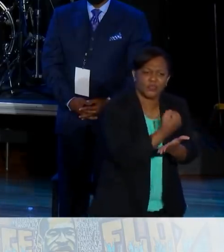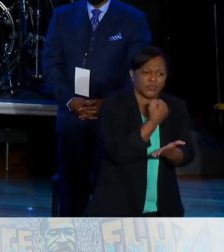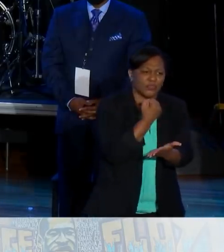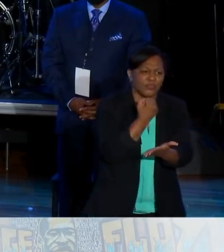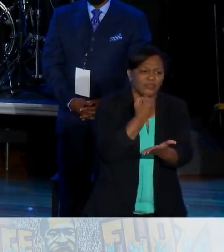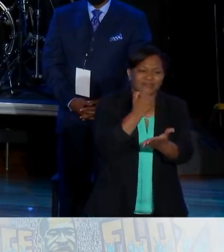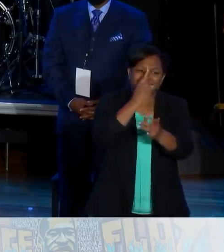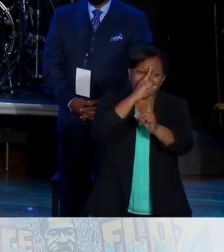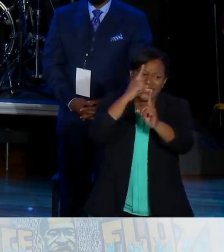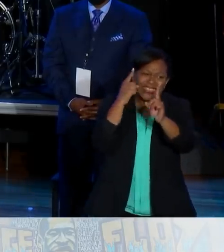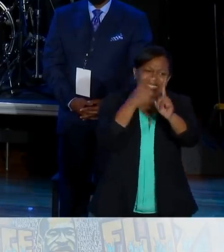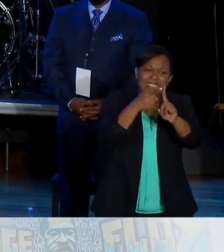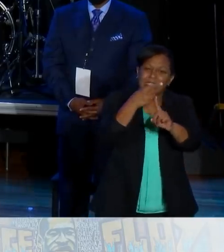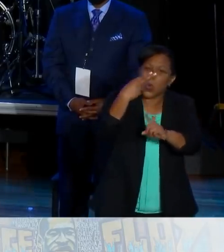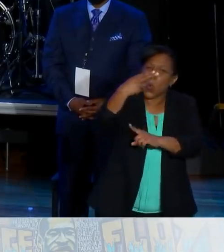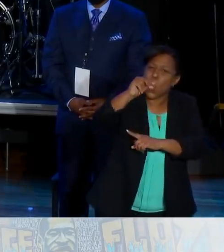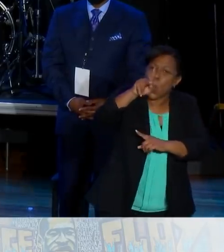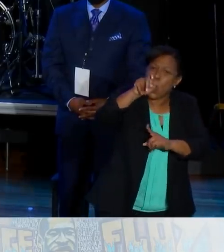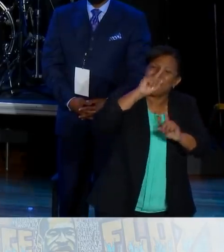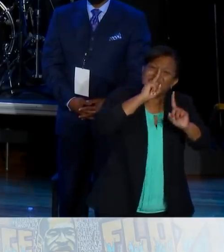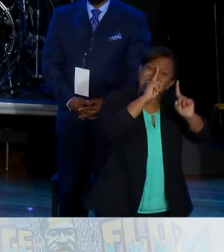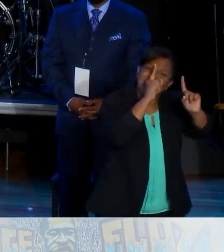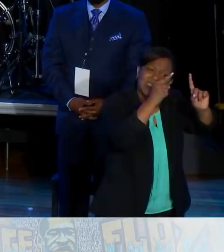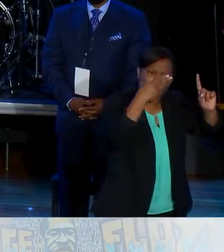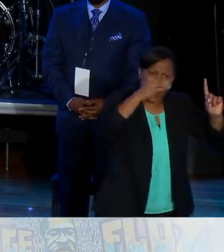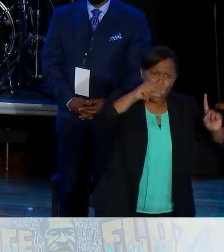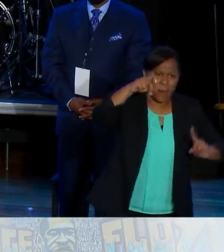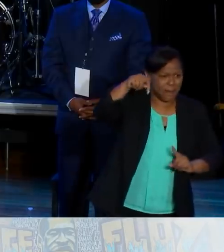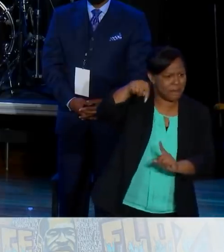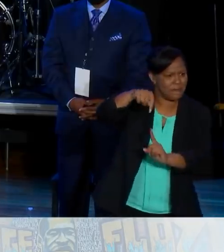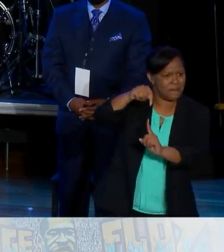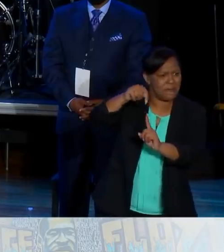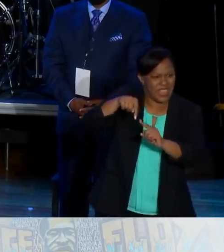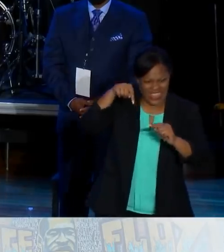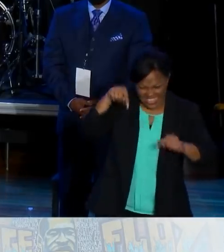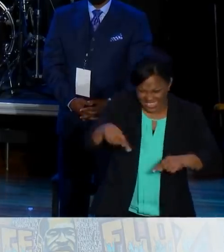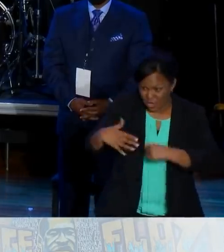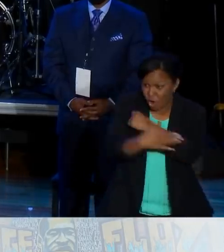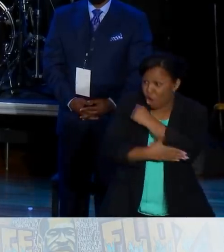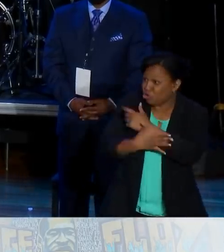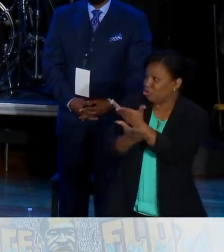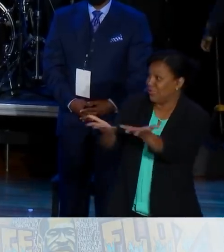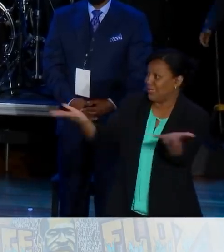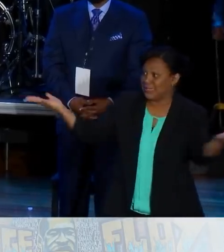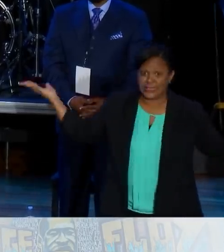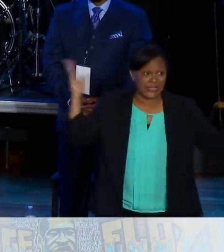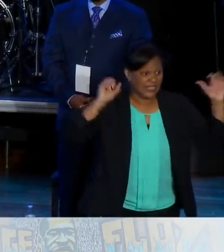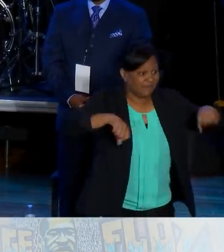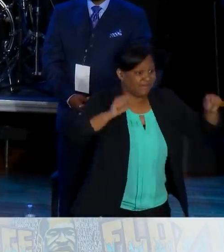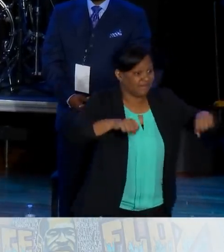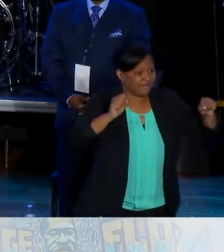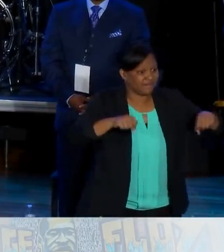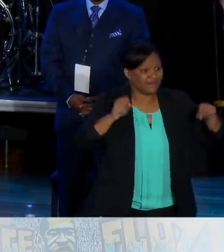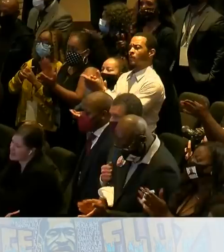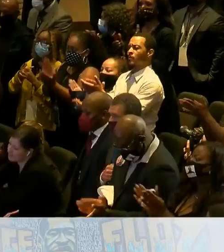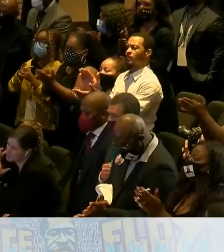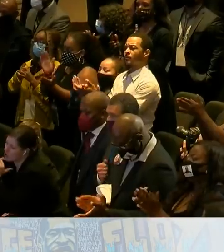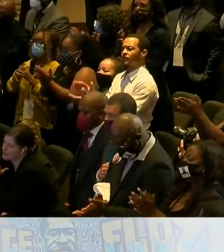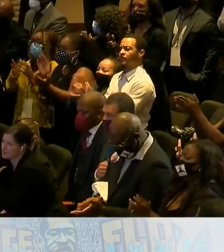THAT GIVES US THE BEST OPPORTUNITY I HAVE SEEN IN A LONG TIME OF REACHING THE HIGH IDEA THAT THIS COUNTRY WAS